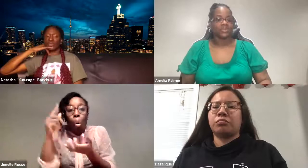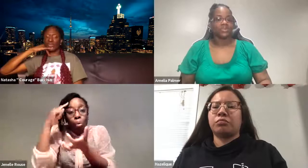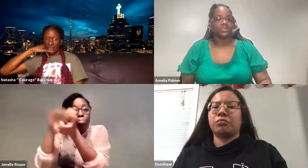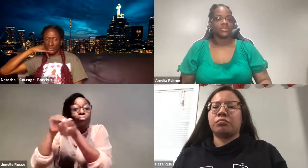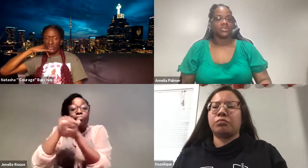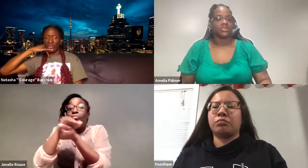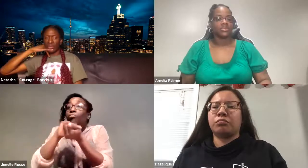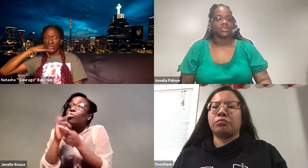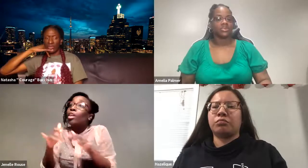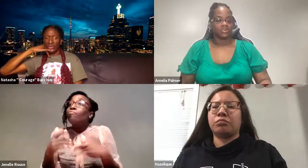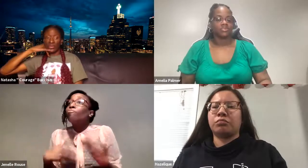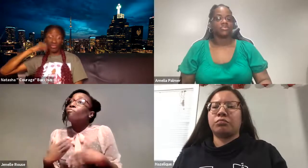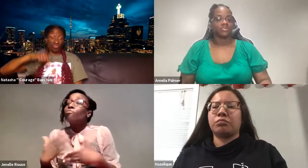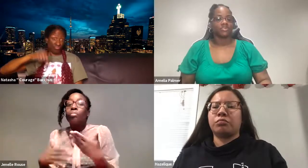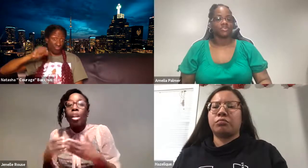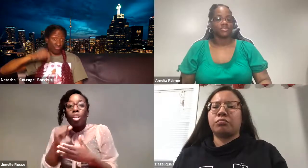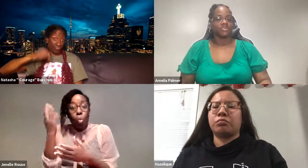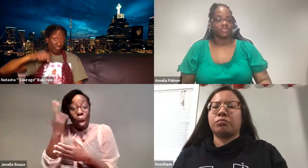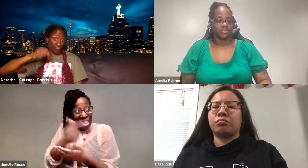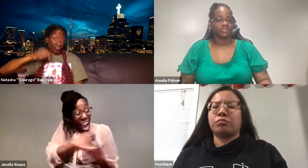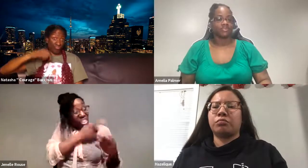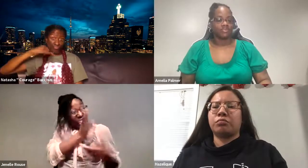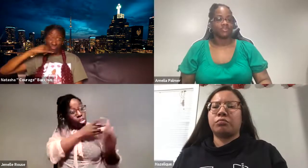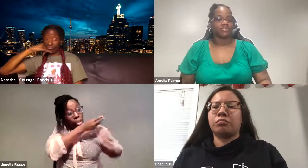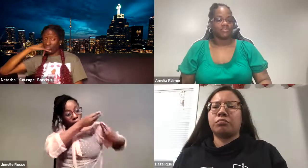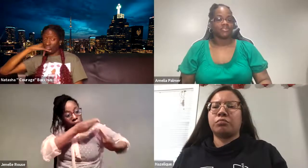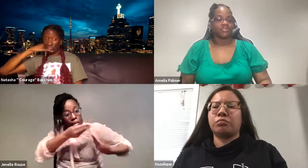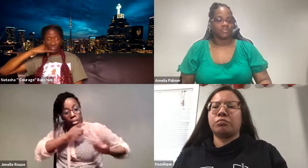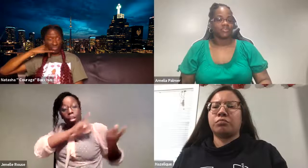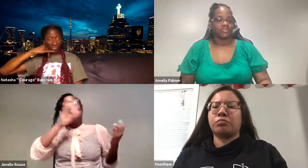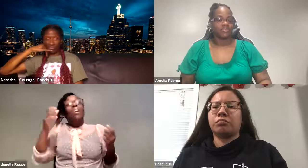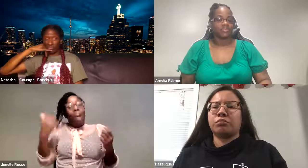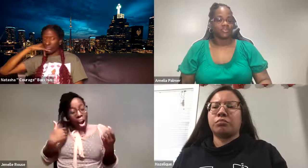people tend to miss that whitewashing of language that happens over time and